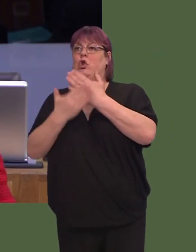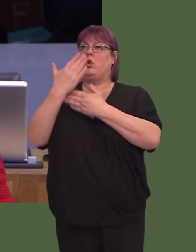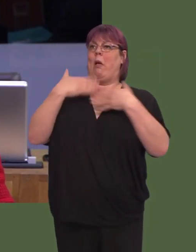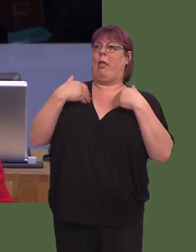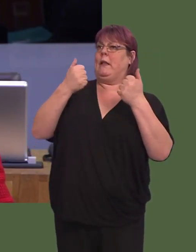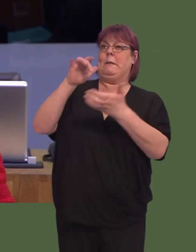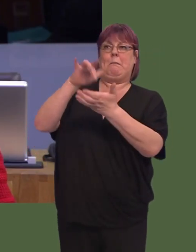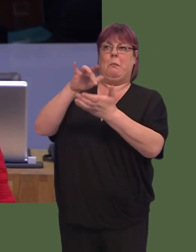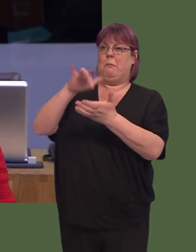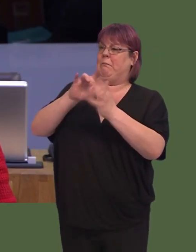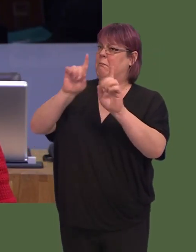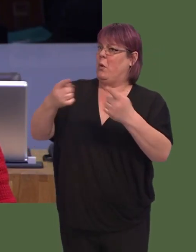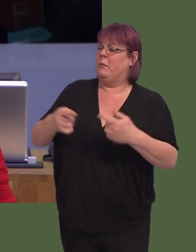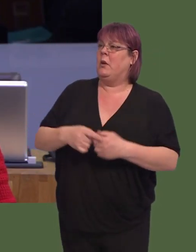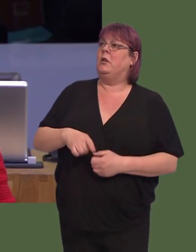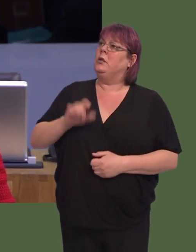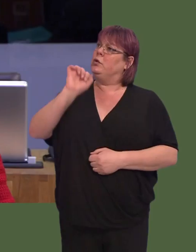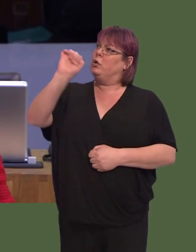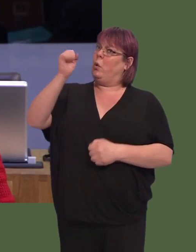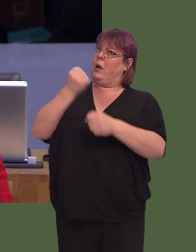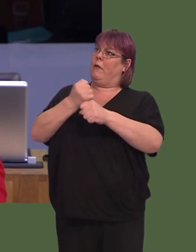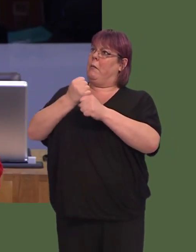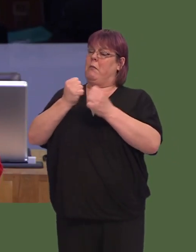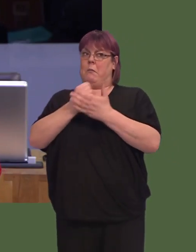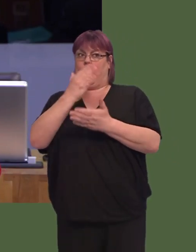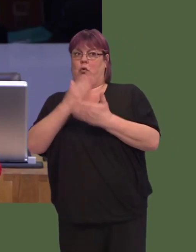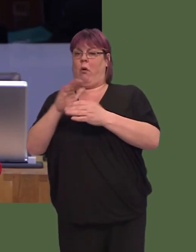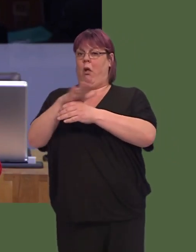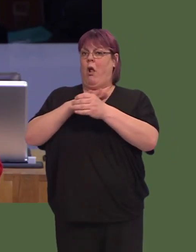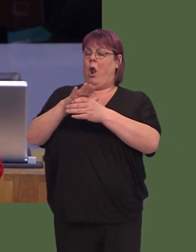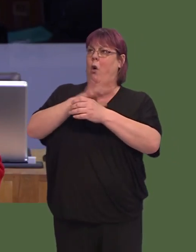What is your Government doing to ensure that local government decisions do not have an